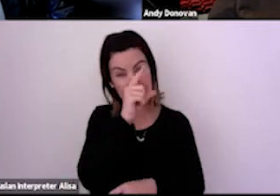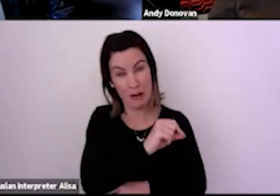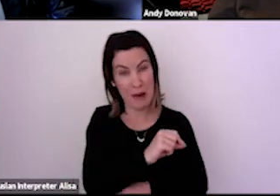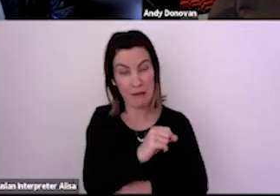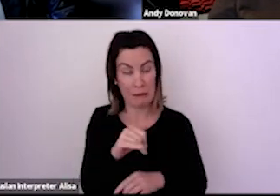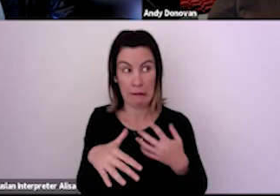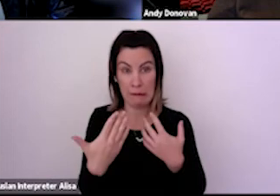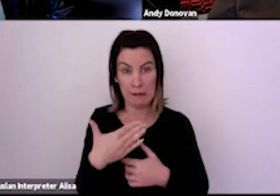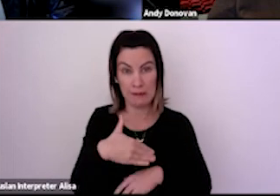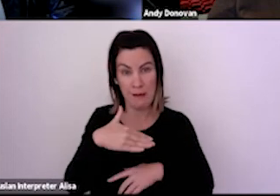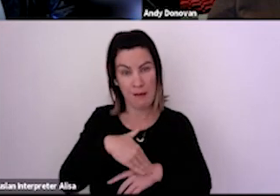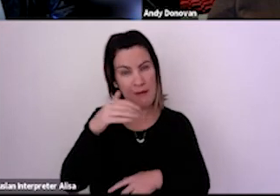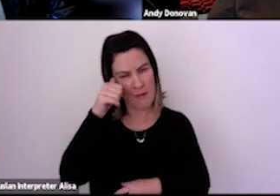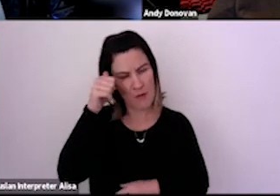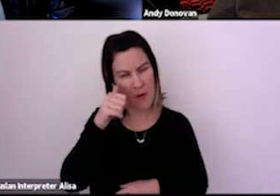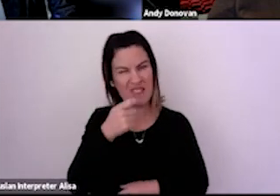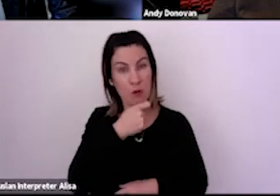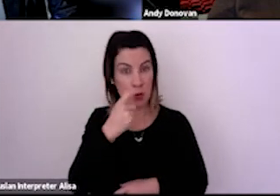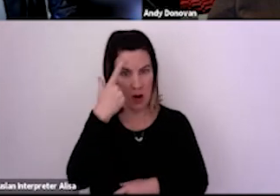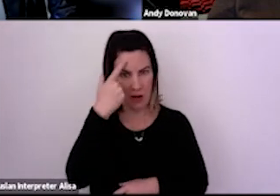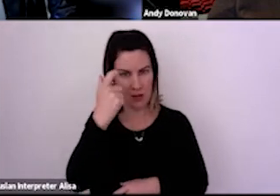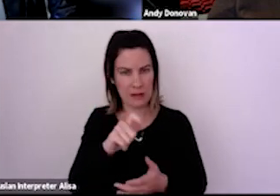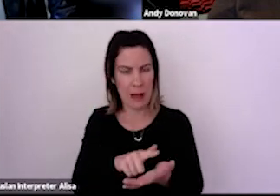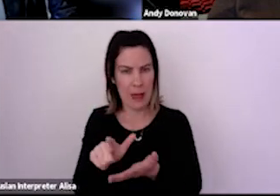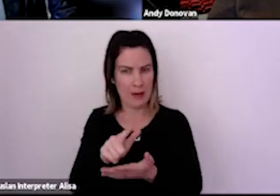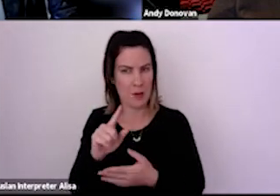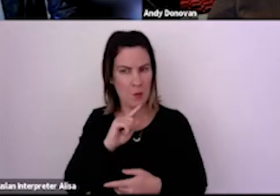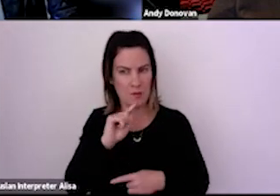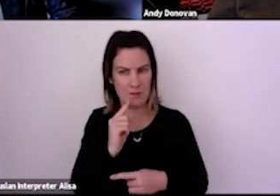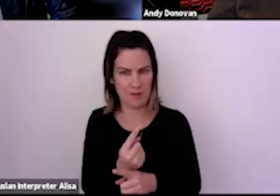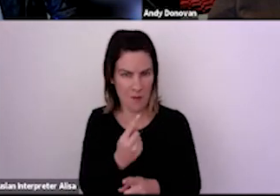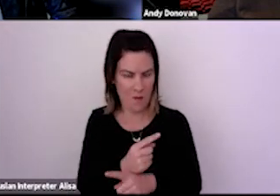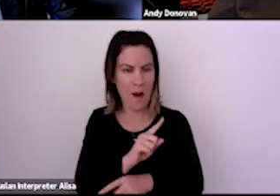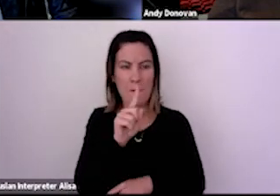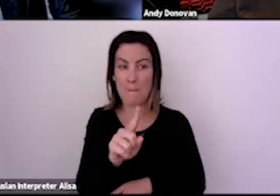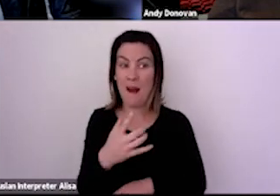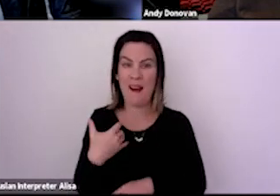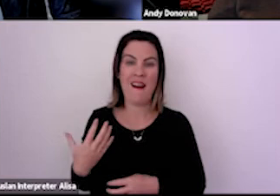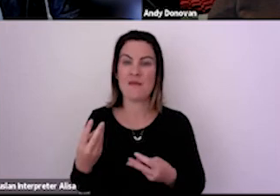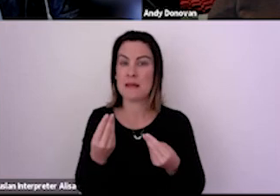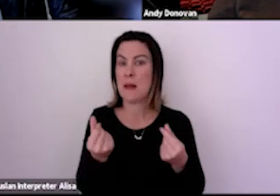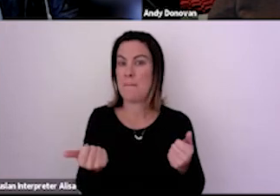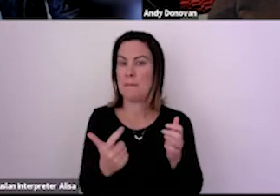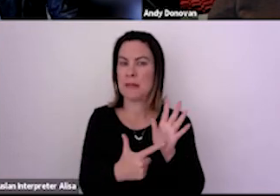with you in a moment. Before that, I want to share some practical tips and I would love to hear from you if you